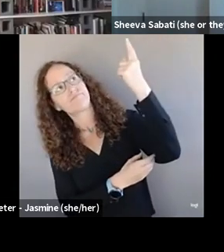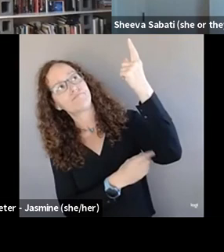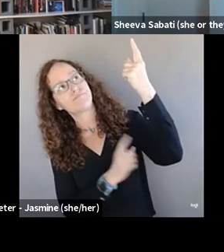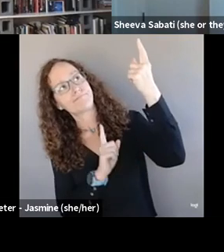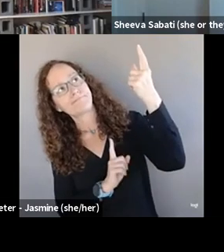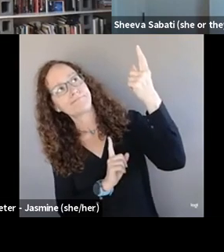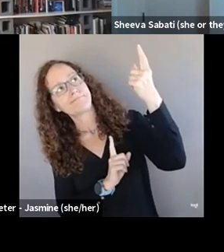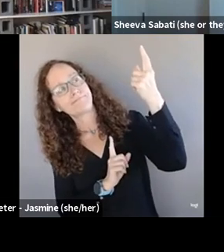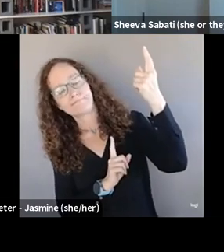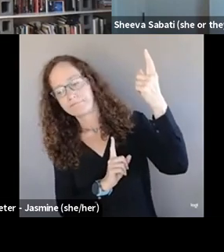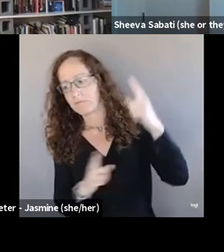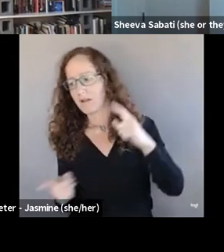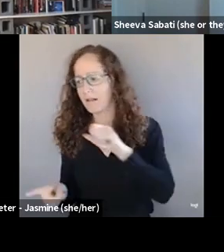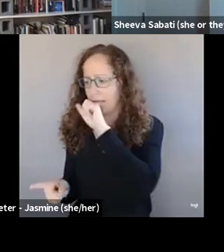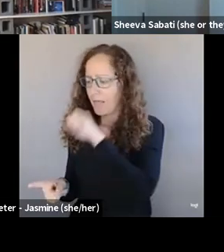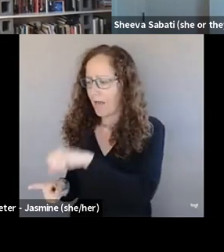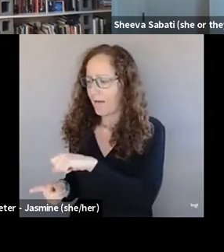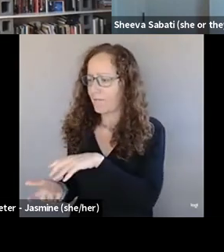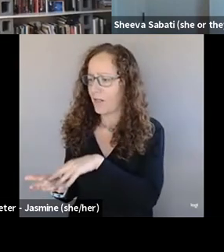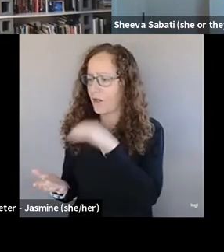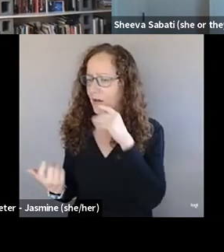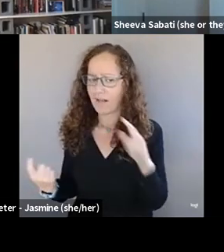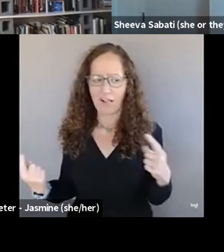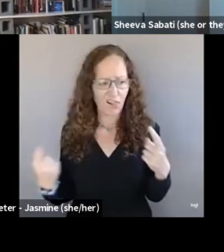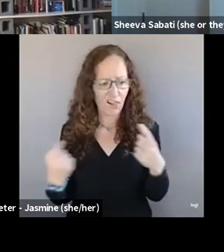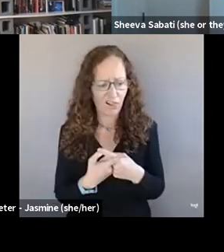all of us who are in some kind of relation with higher